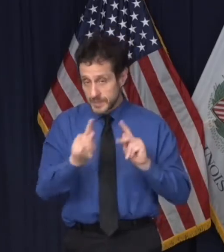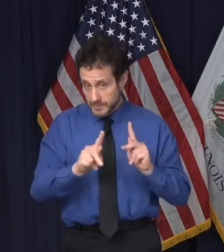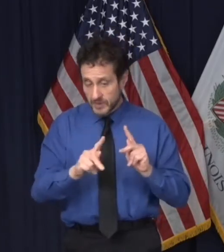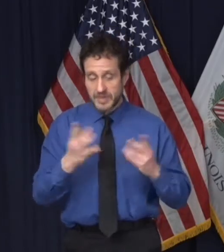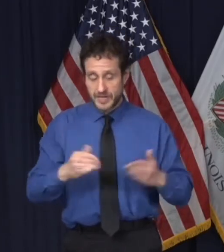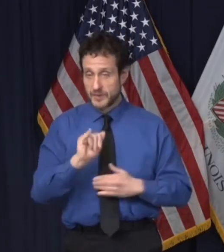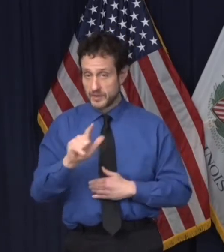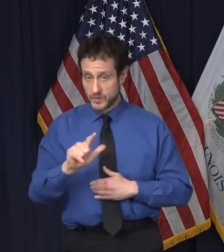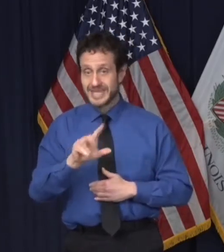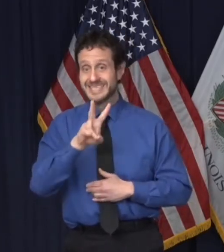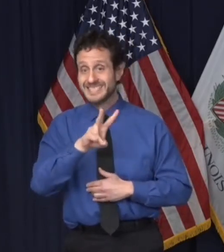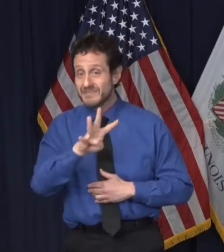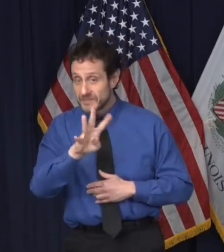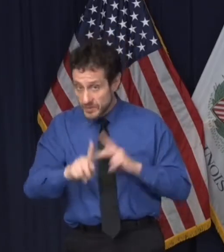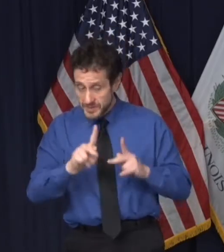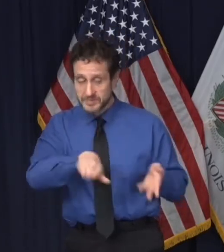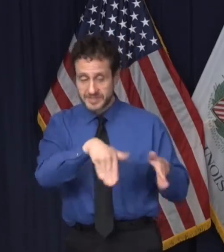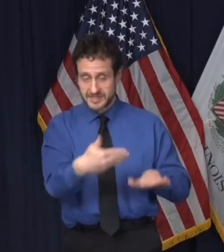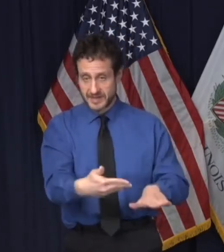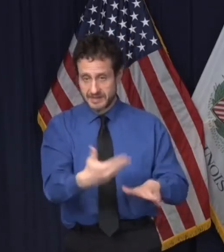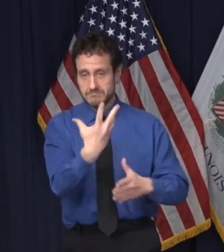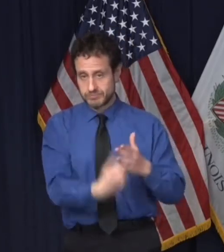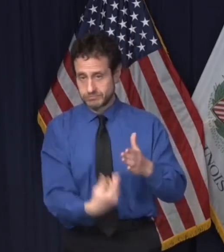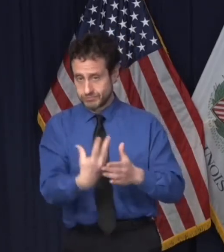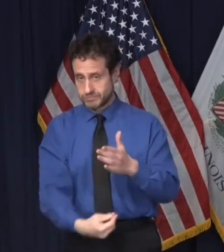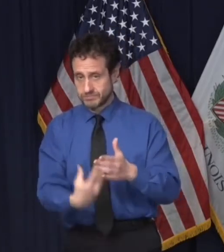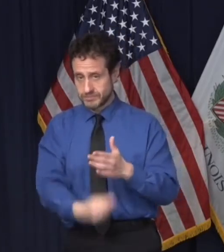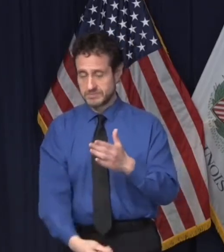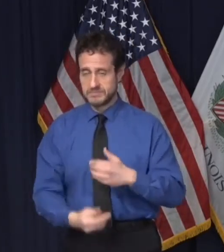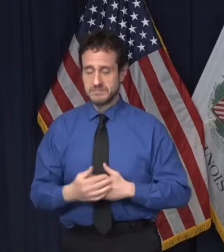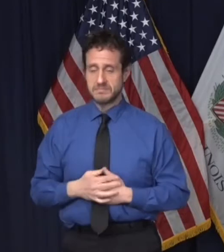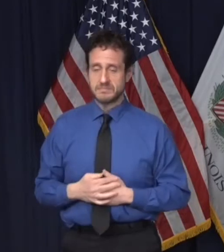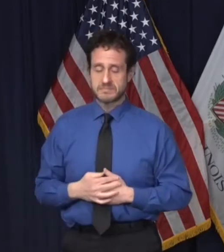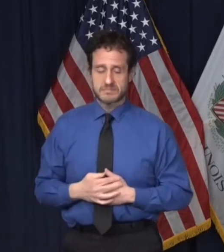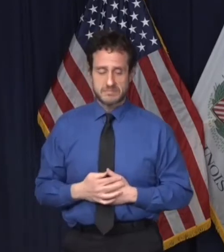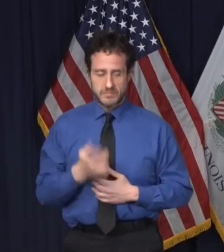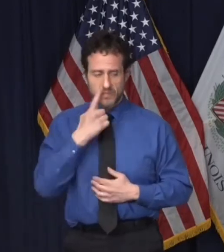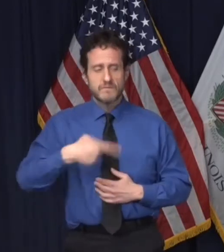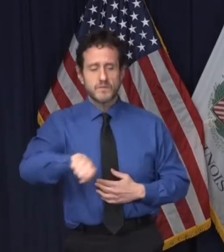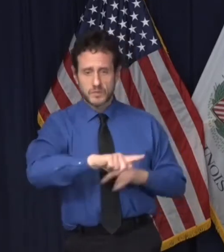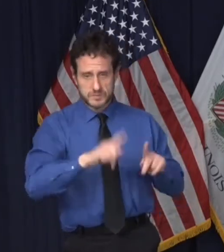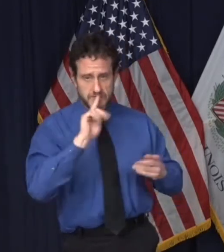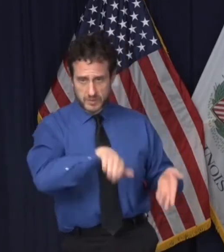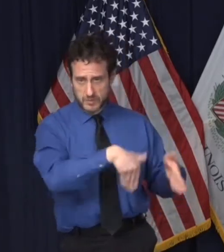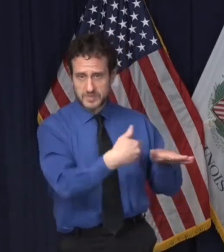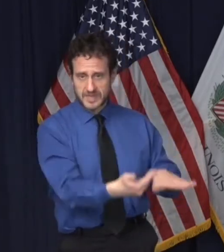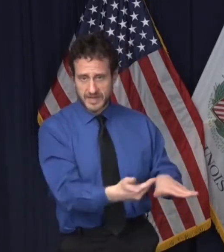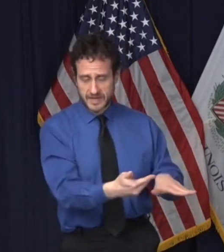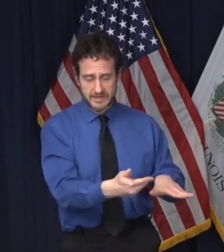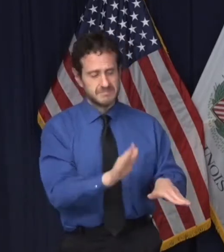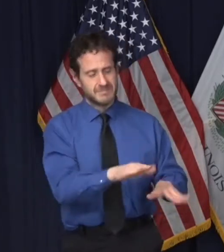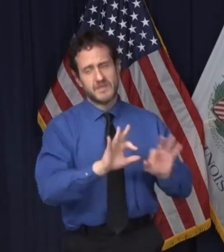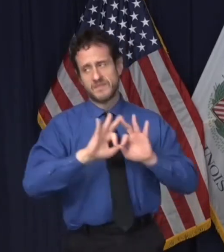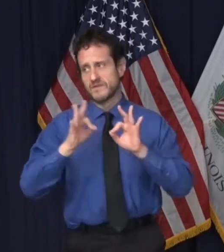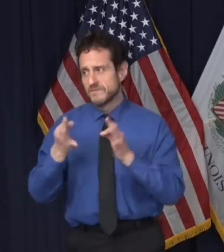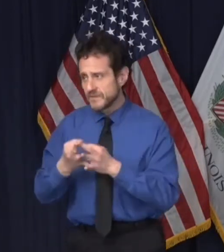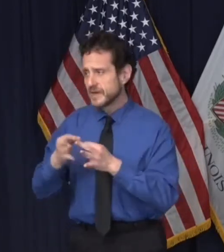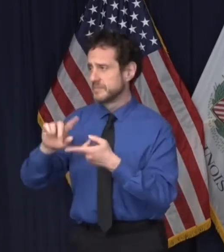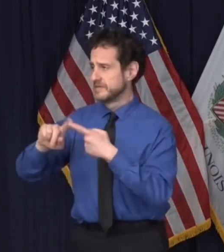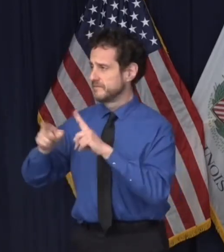BUT 74 MORE ILLINOISANS LOST THEIR LIVES SINCE YESTERDAY'S UPDATE. TO THE LOVED ONES OF THOSE